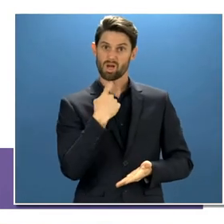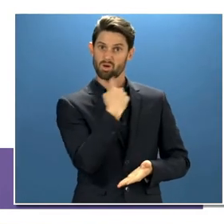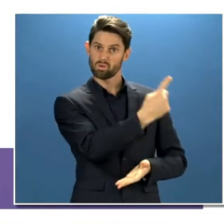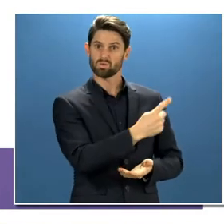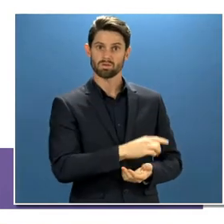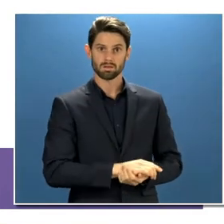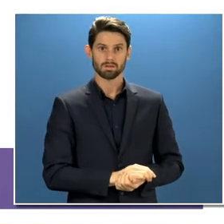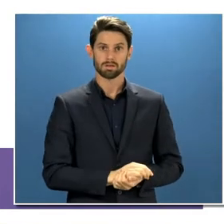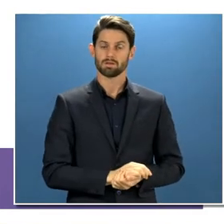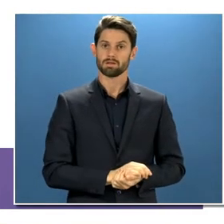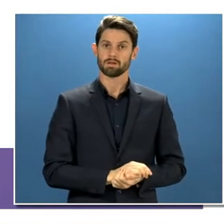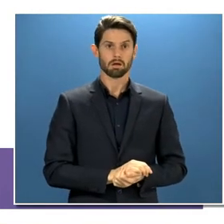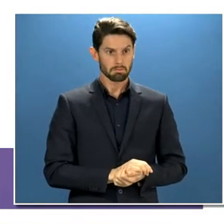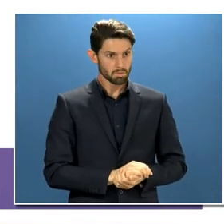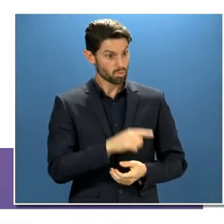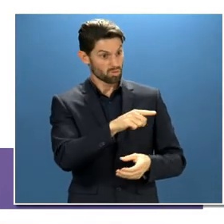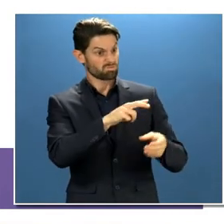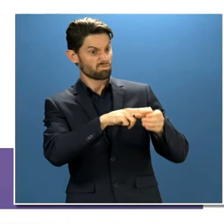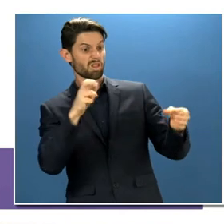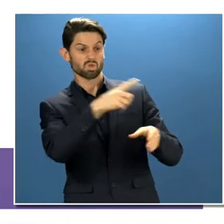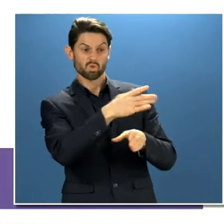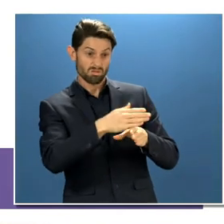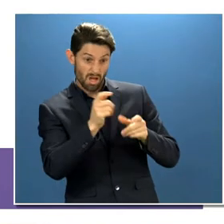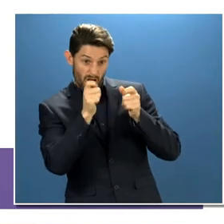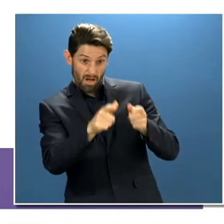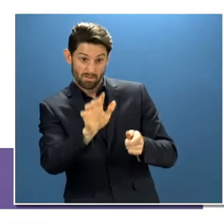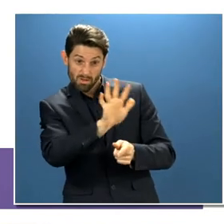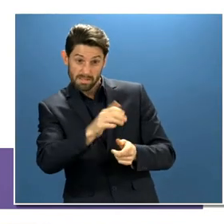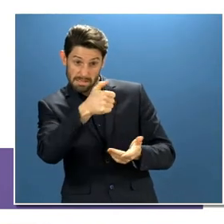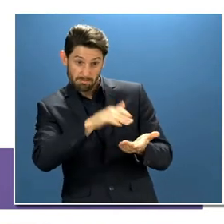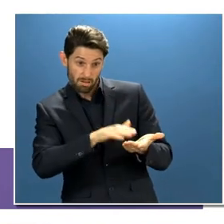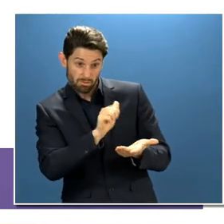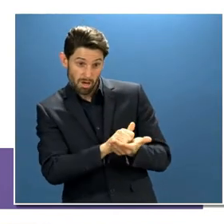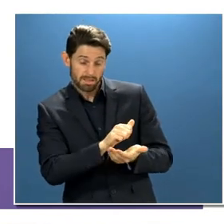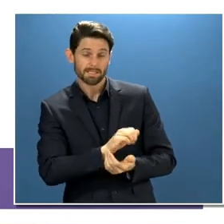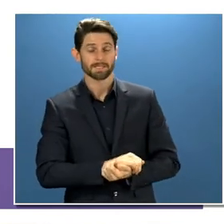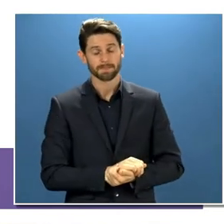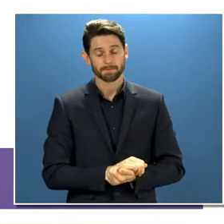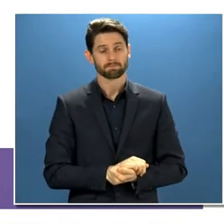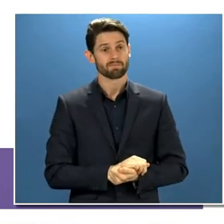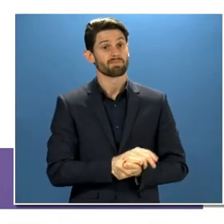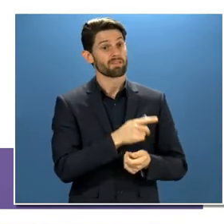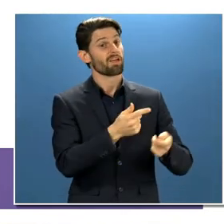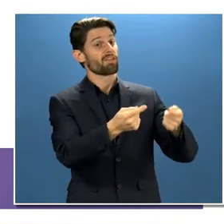So you left that job after about 6 months? Yes. So the next job was working in a retail shop.